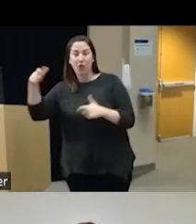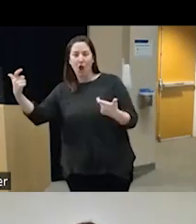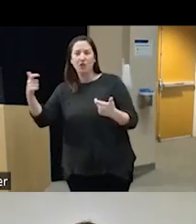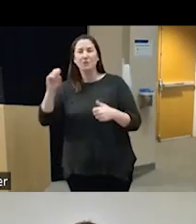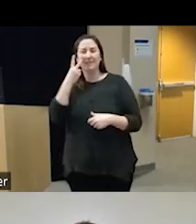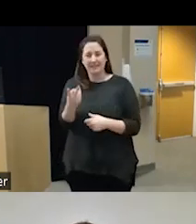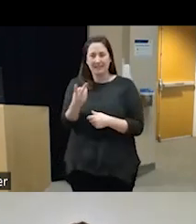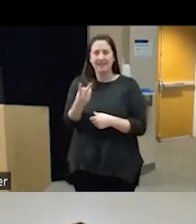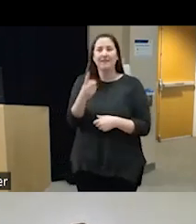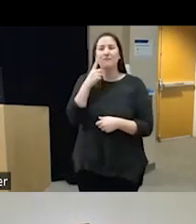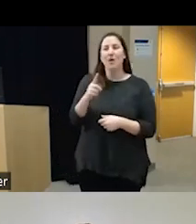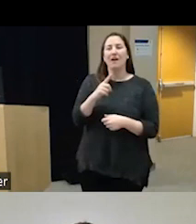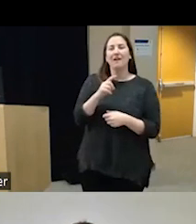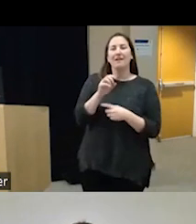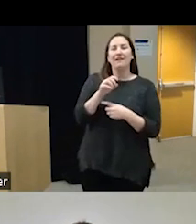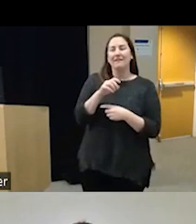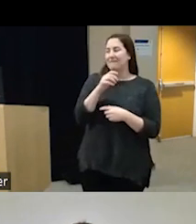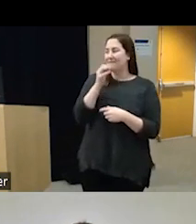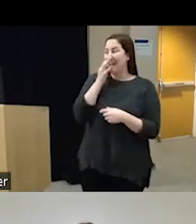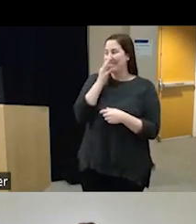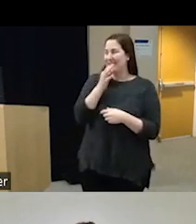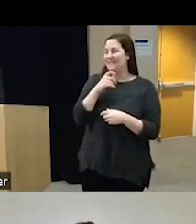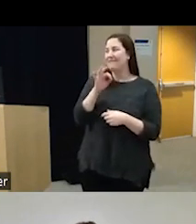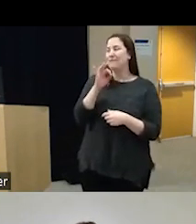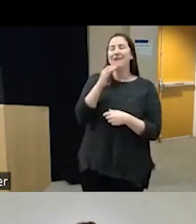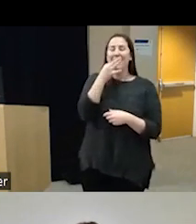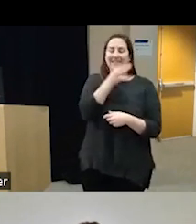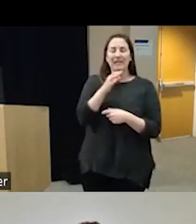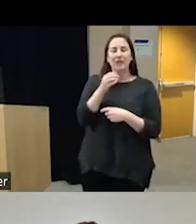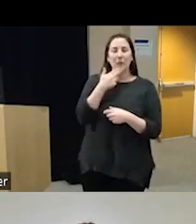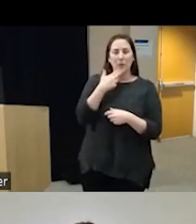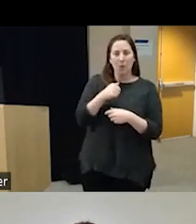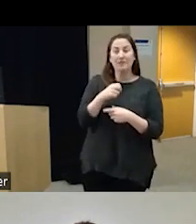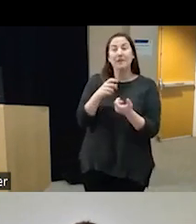glucose. That makes sense because fasting glucose is the last thing that goes